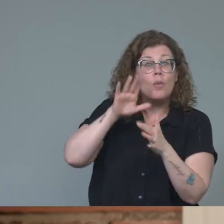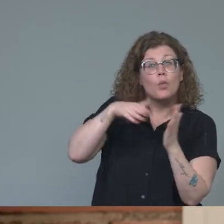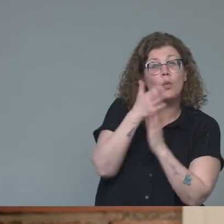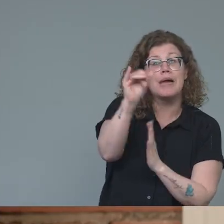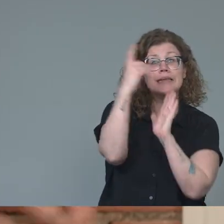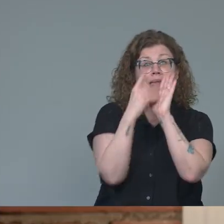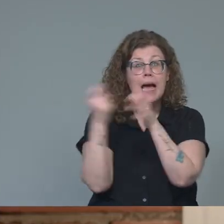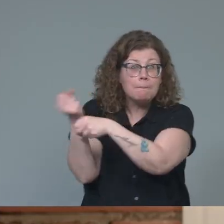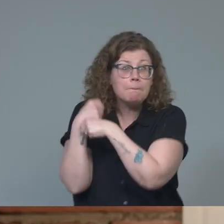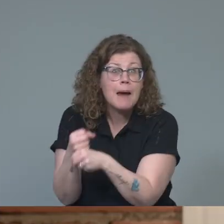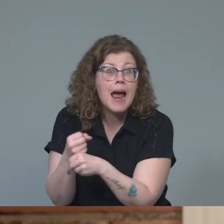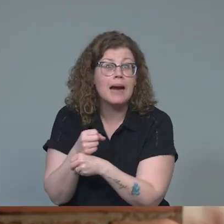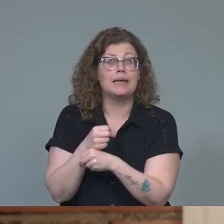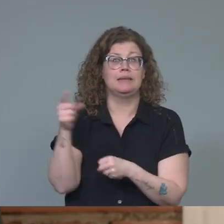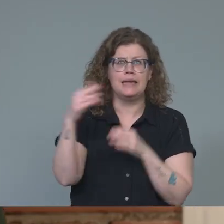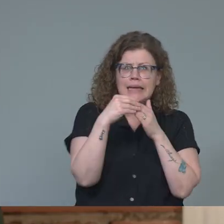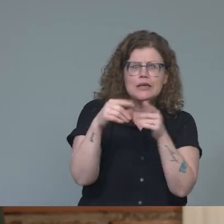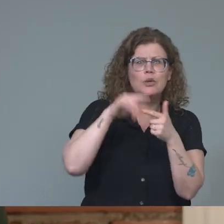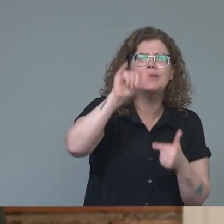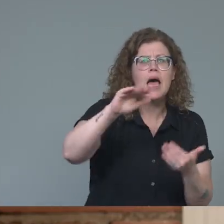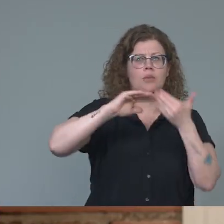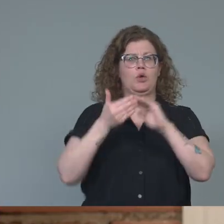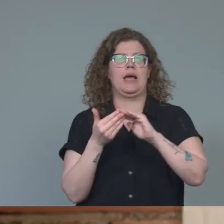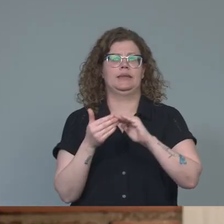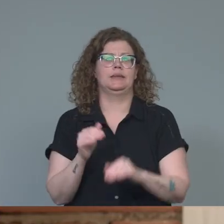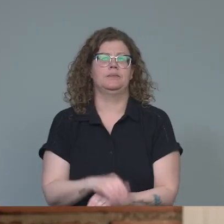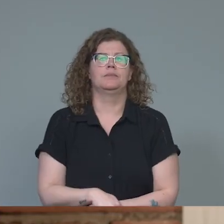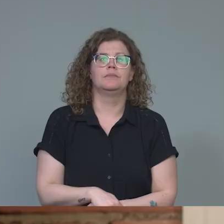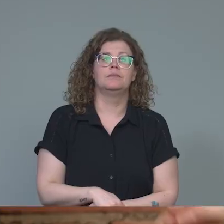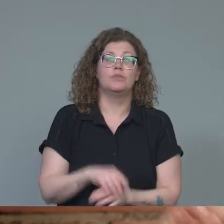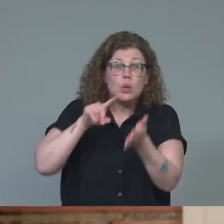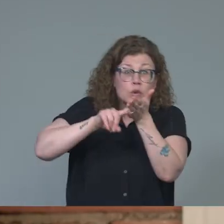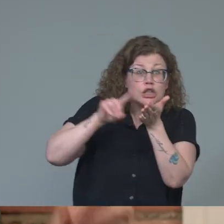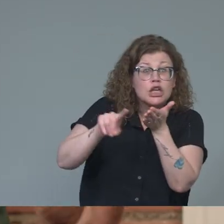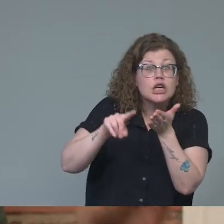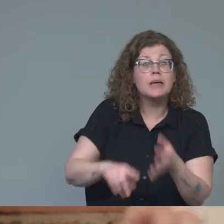for you how one artist effectively used that community engagement to change and